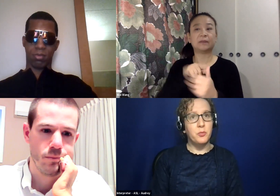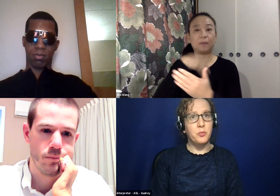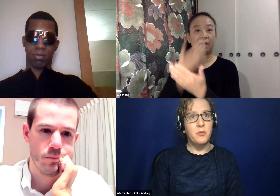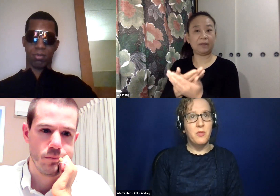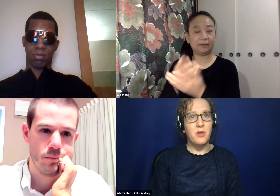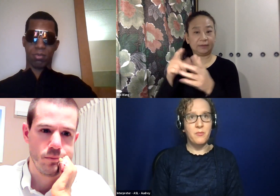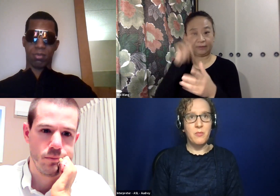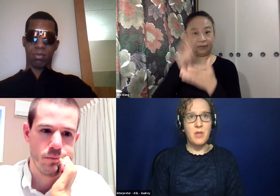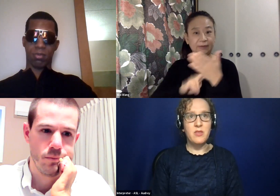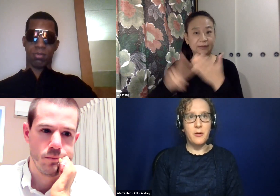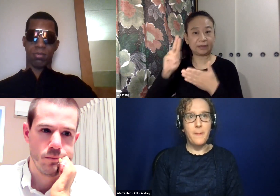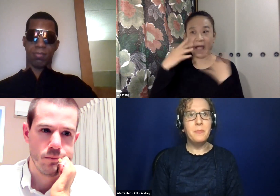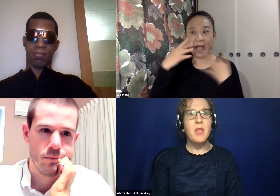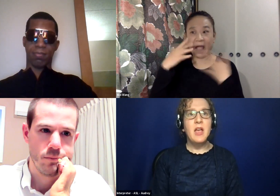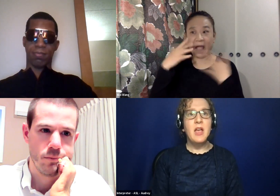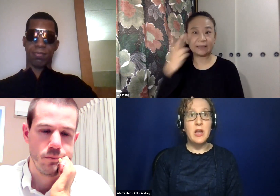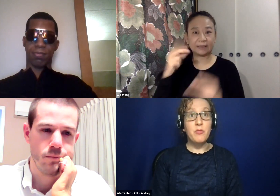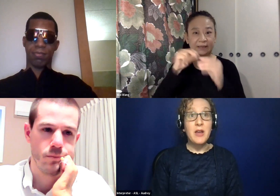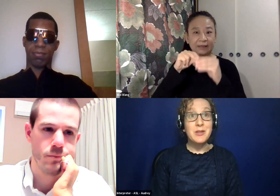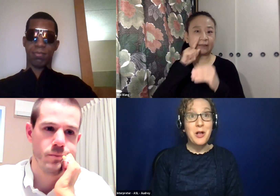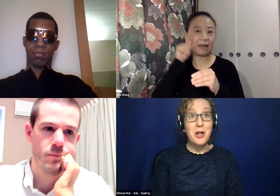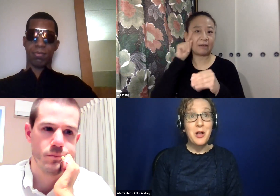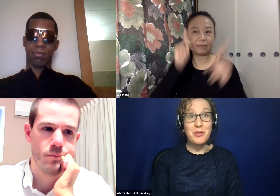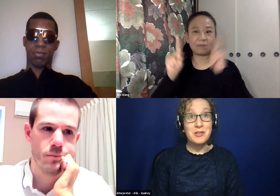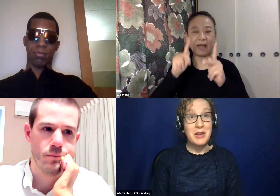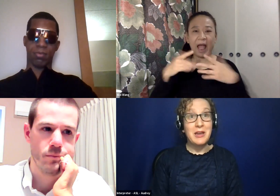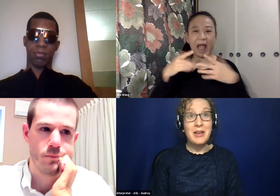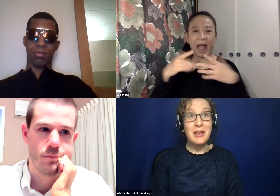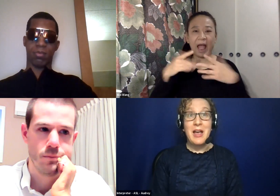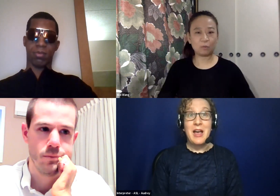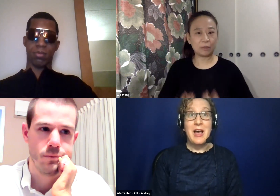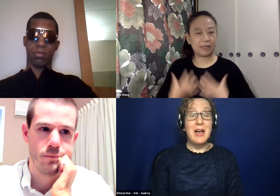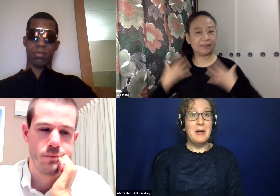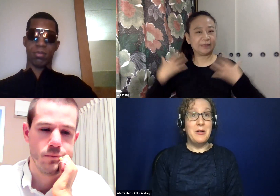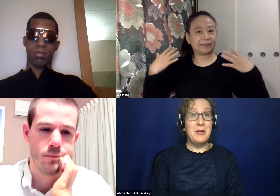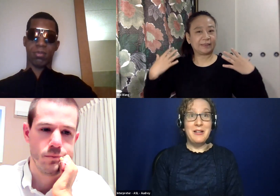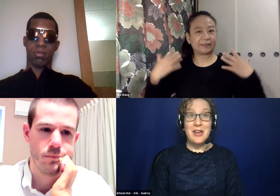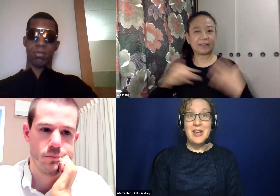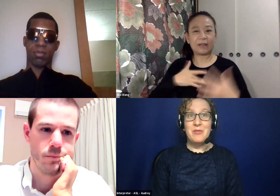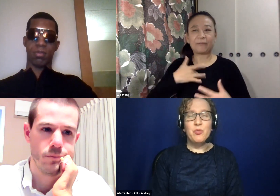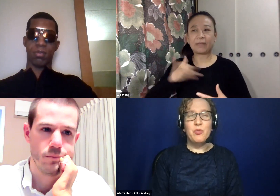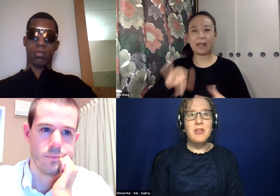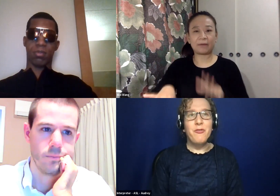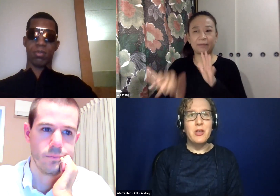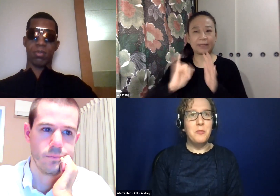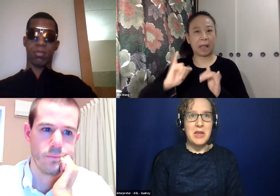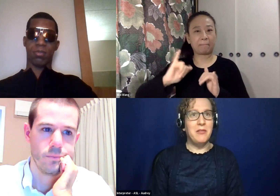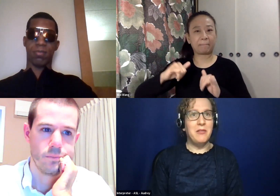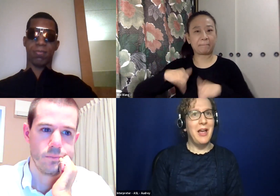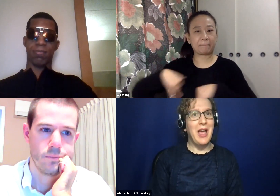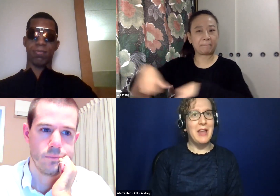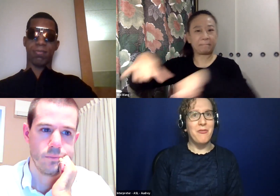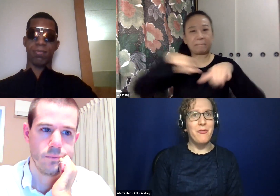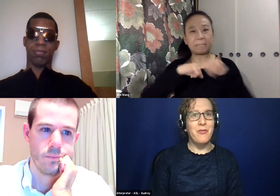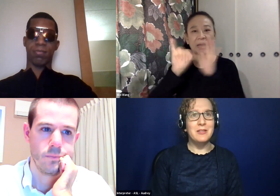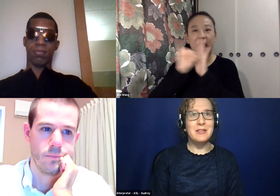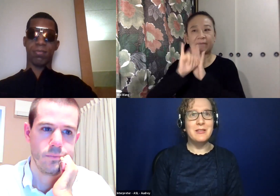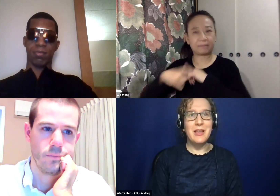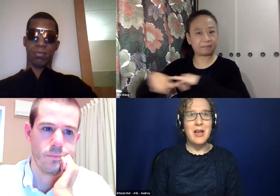comfortable there. So when I arrived at Gallaudet University, it really filled me and I felt